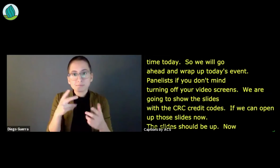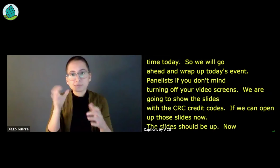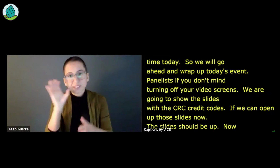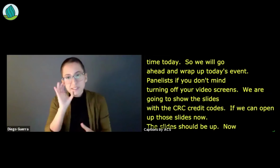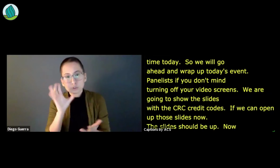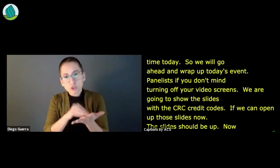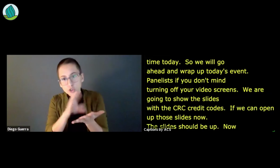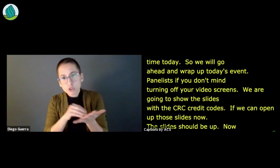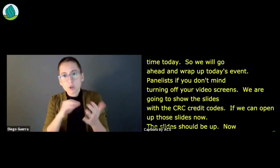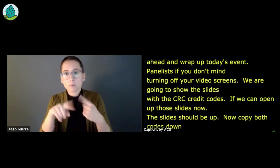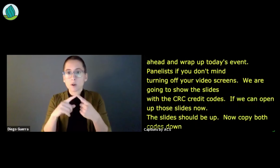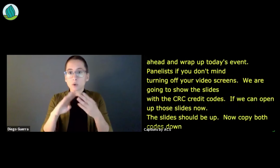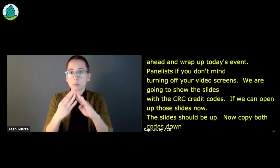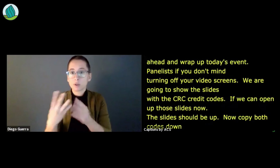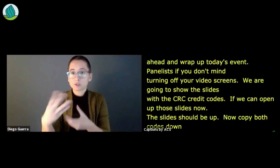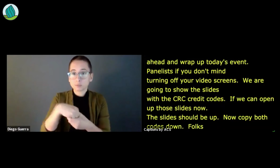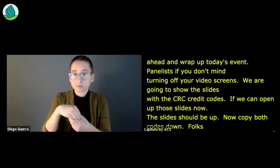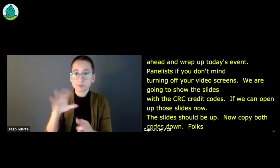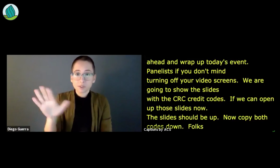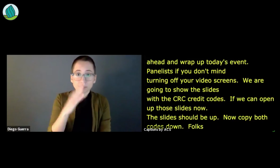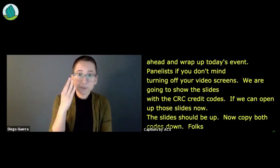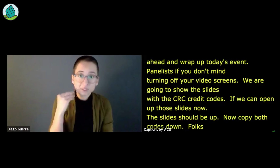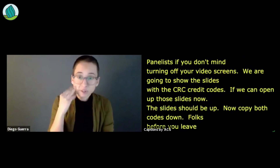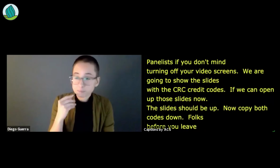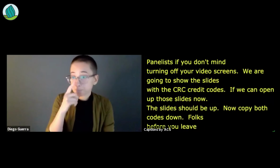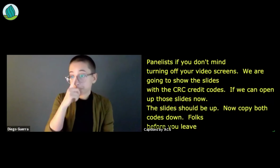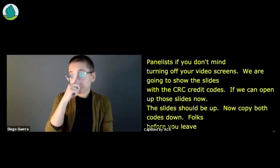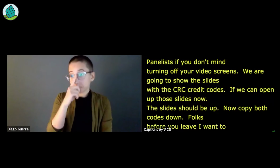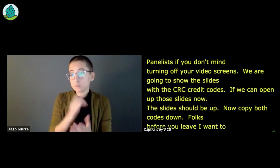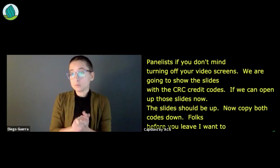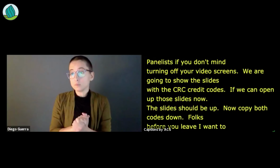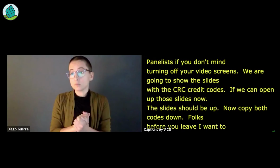for hearing about how to center deaf people in your communities and practices.